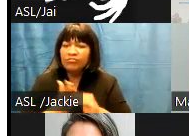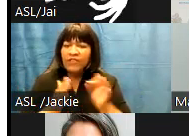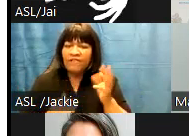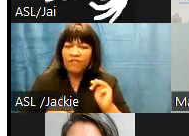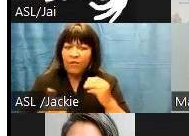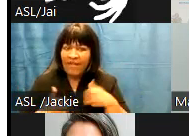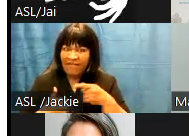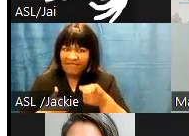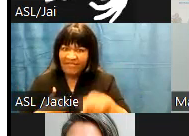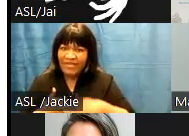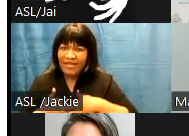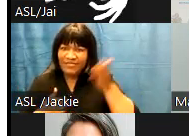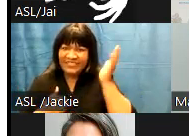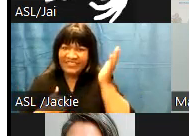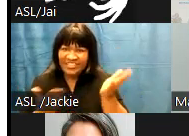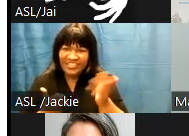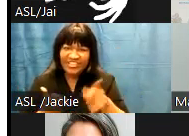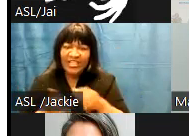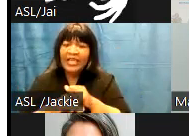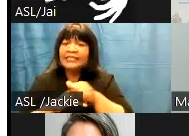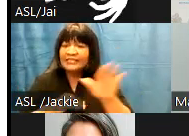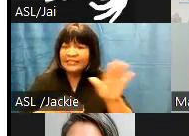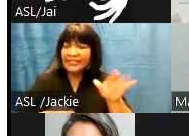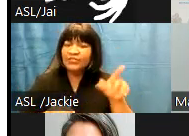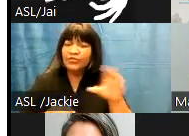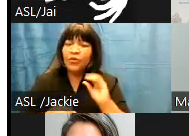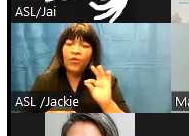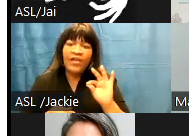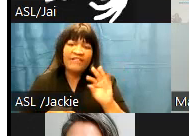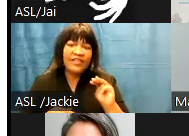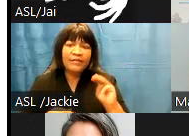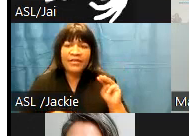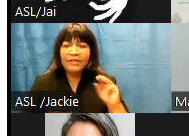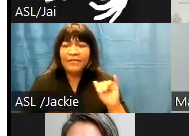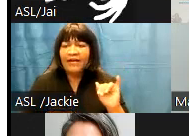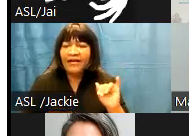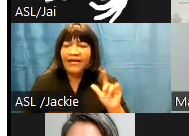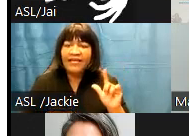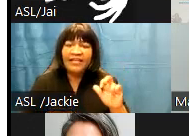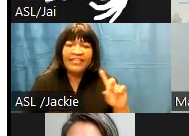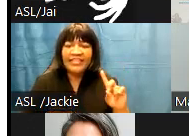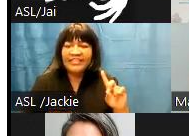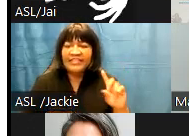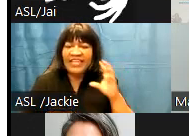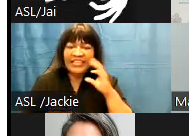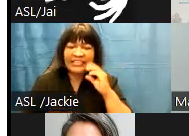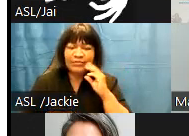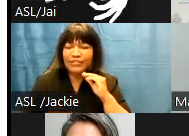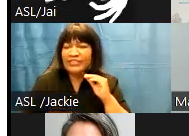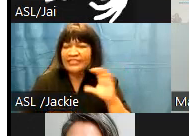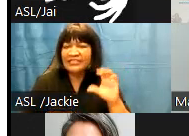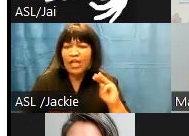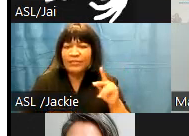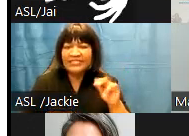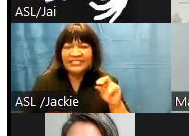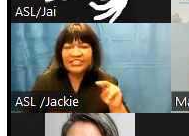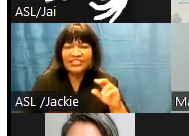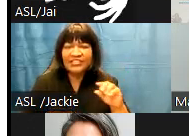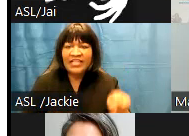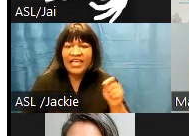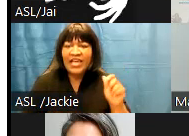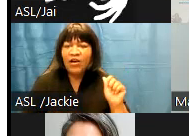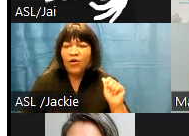this presentation and you can send that to OFMMIlivedexperiencecompensation at ofm.wa.gov.